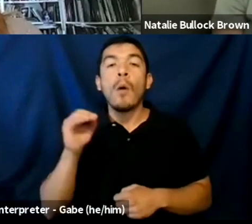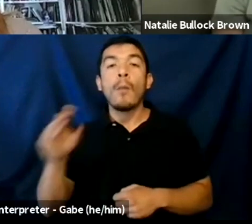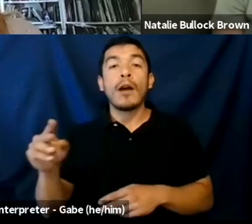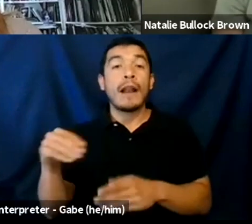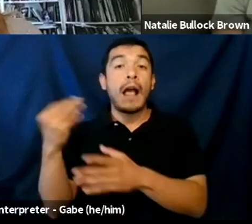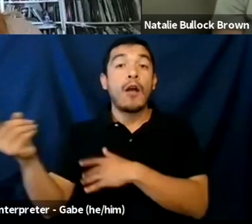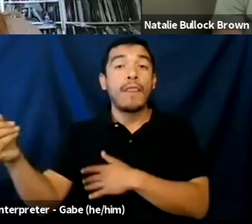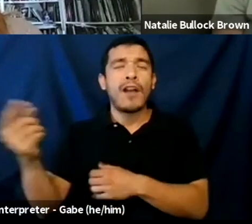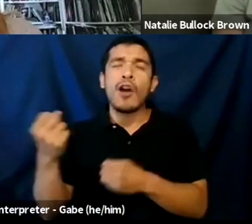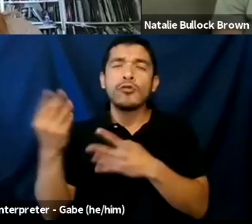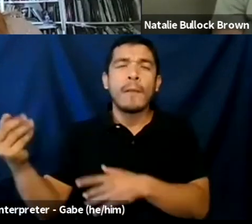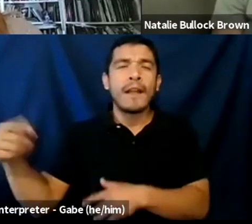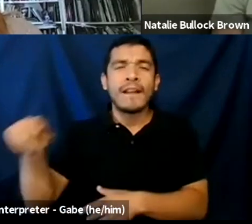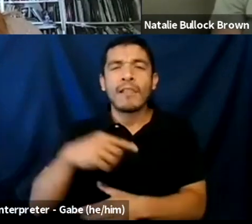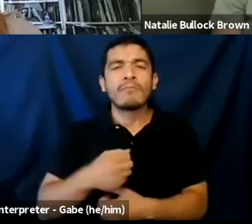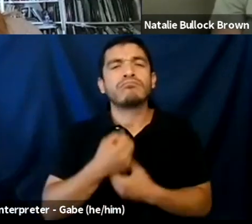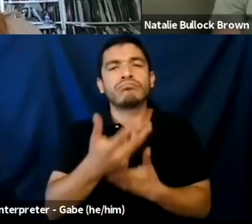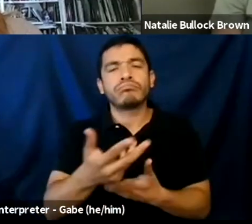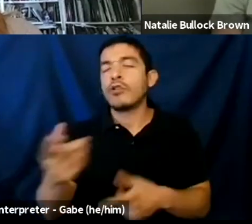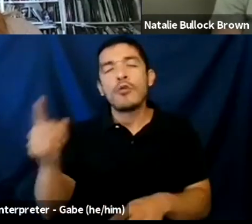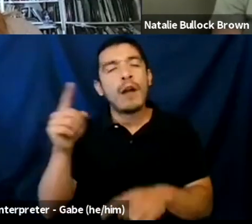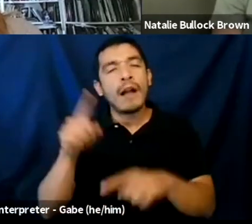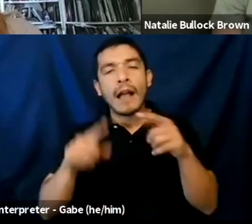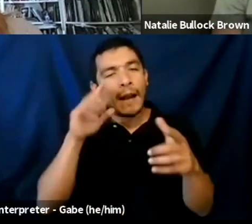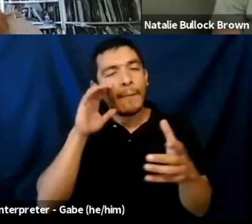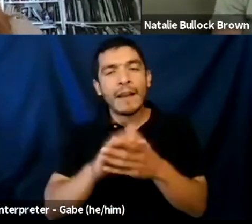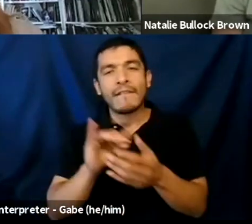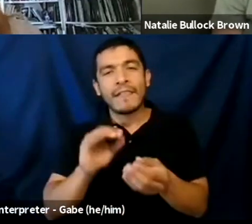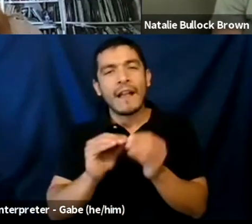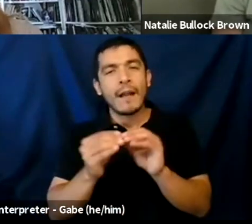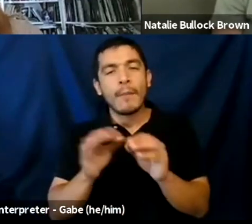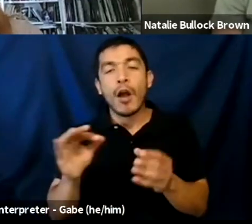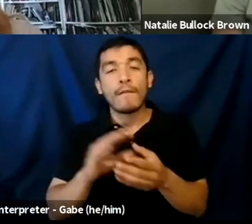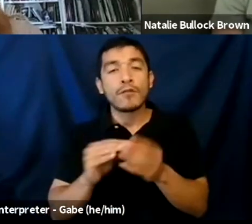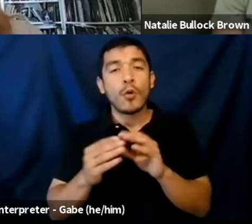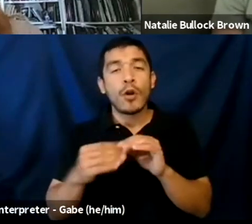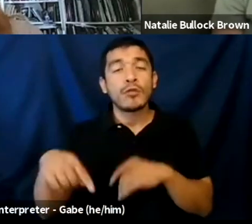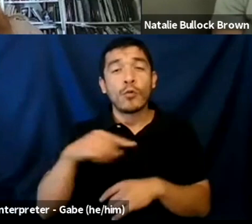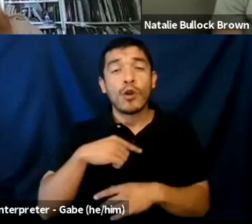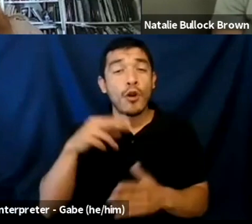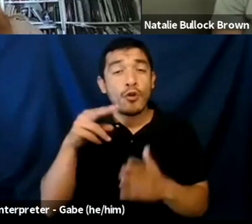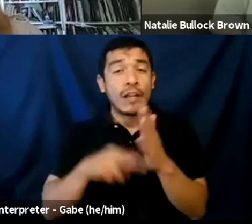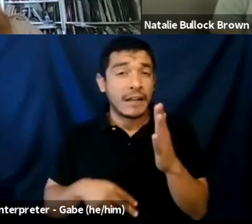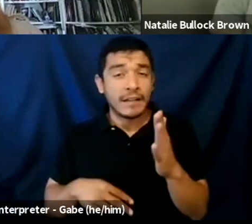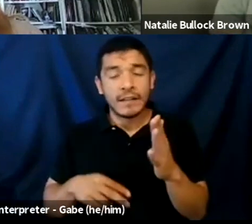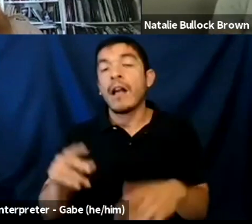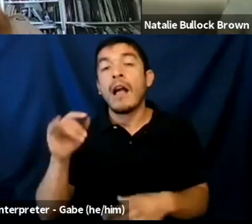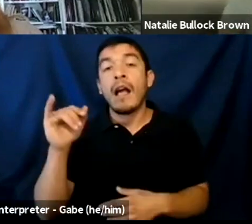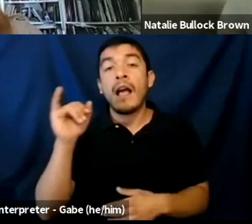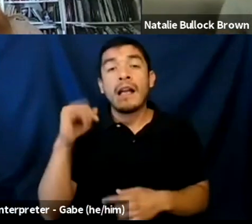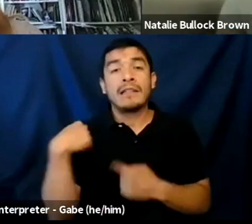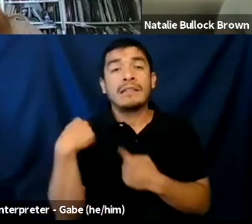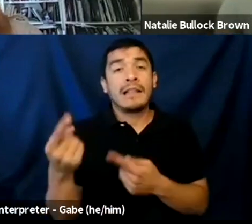it just like you couldn't believe it, the number of stories that were coming out. Since then, we've seen more guidelines come out